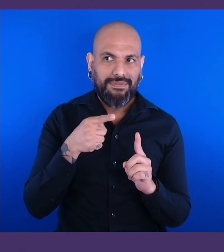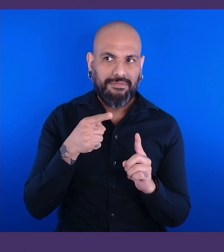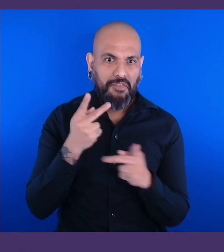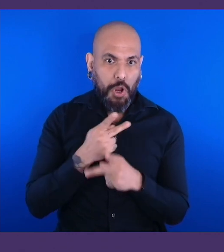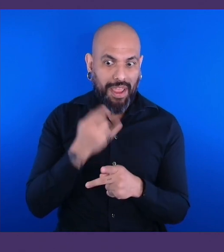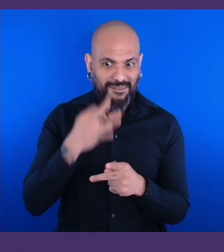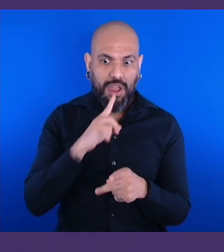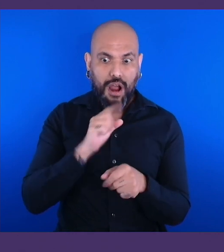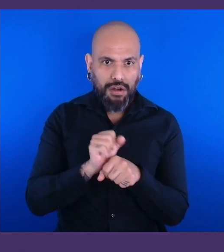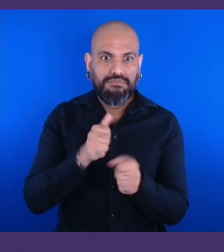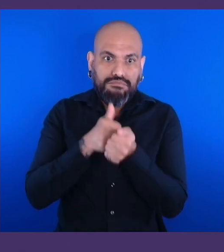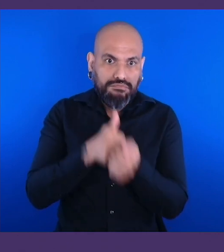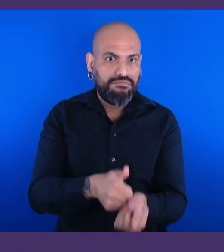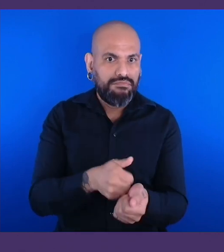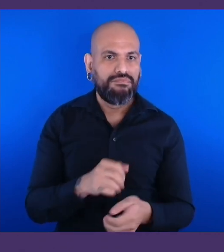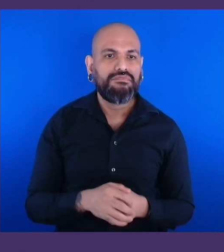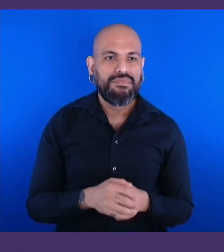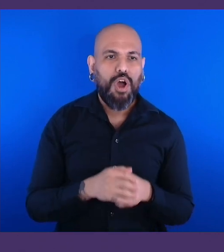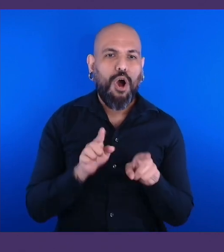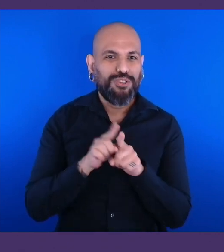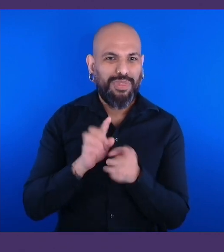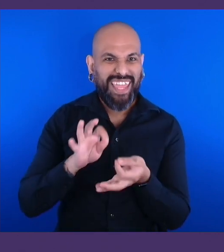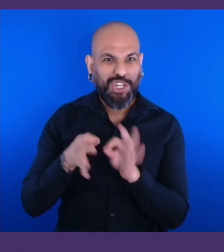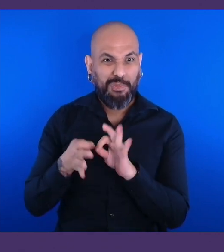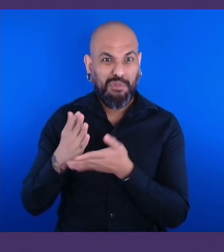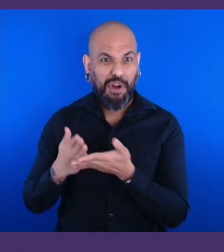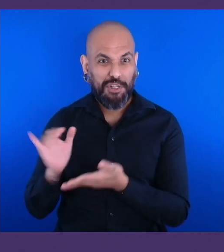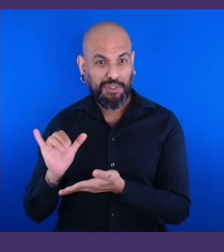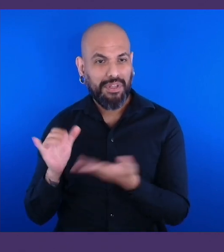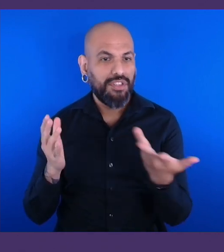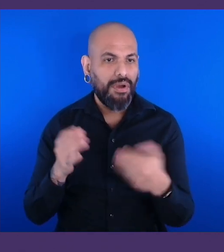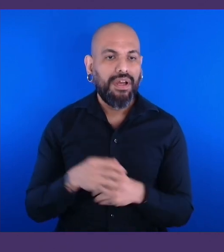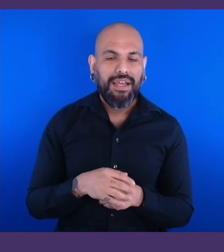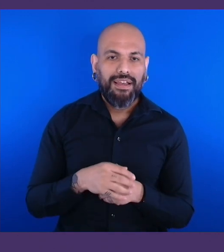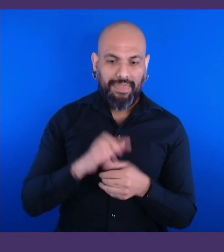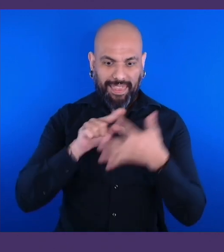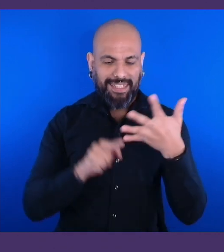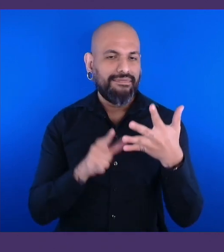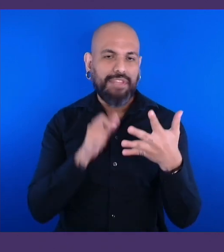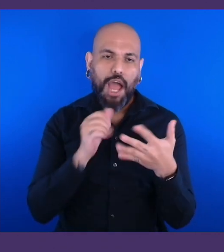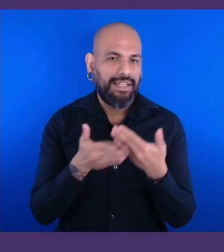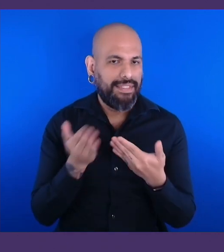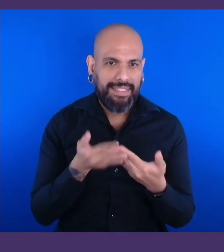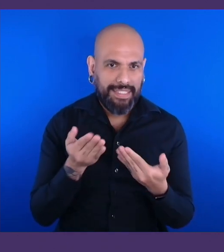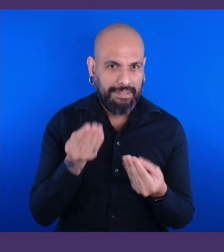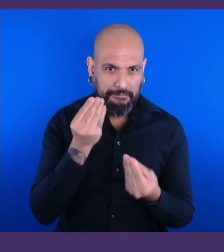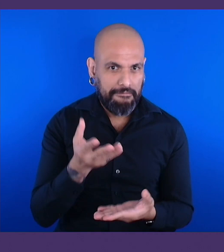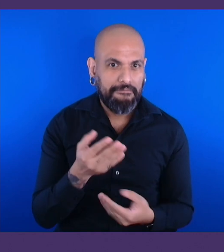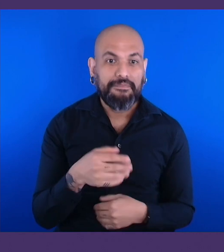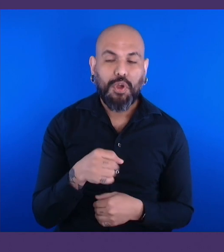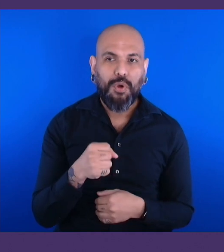interpretation piece. And these things aren't easy. I think it's one thing to read them and understand the intent,